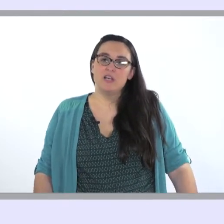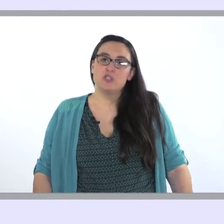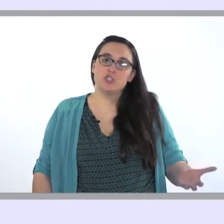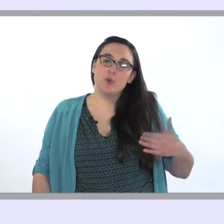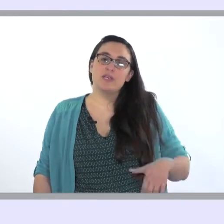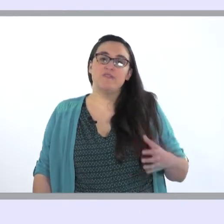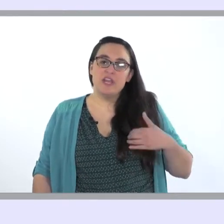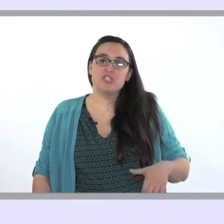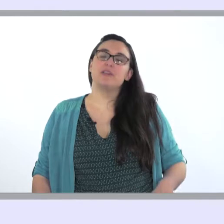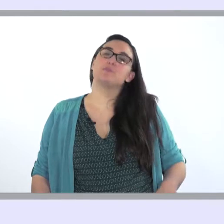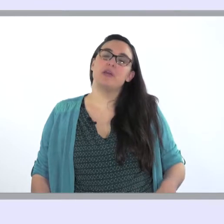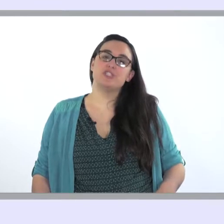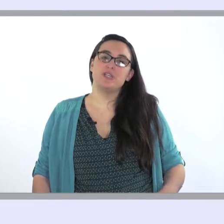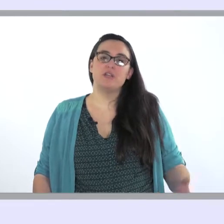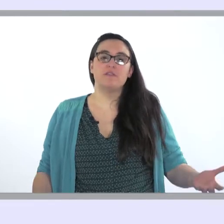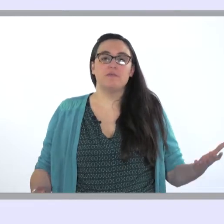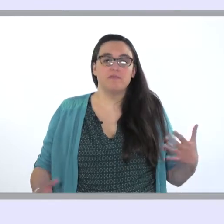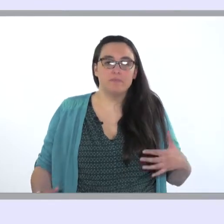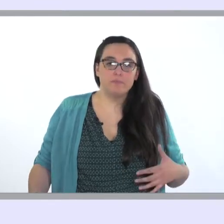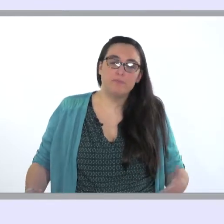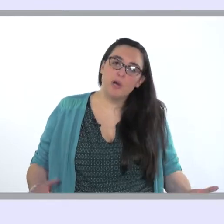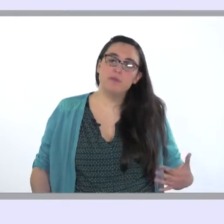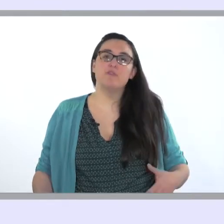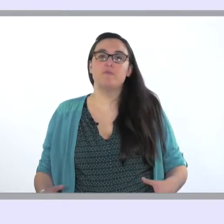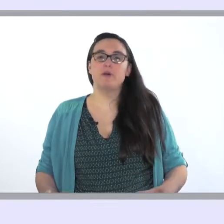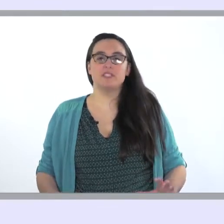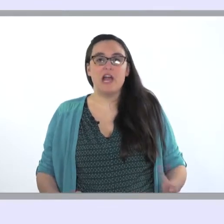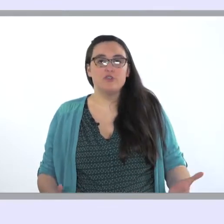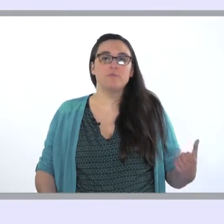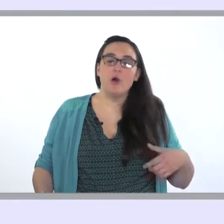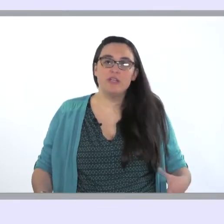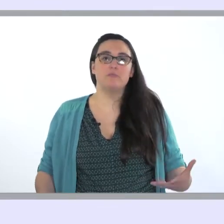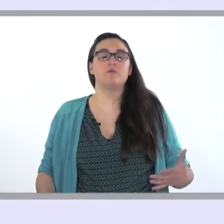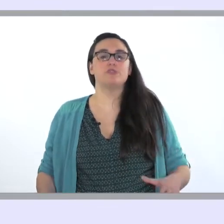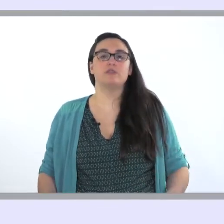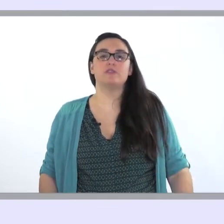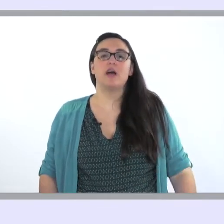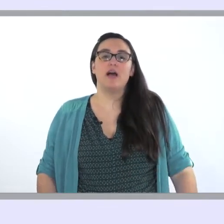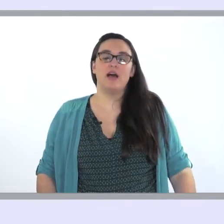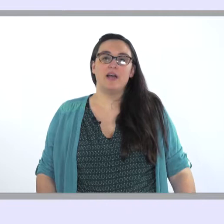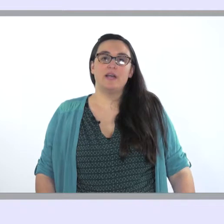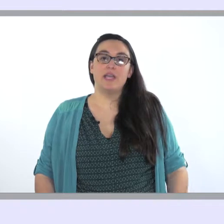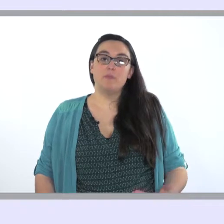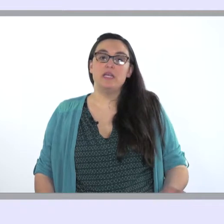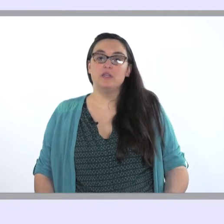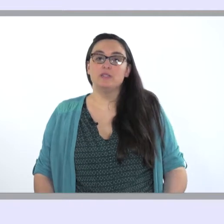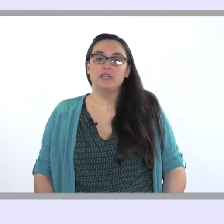so that facial expression, body movements, accurate body emotions can be included